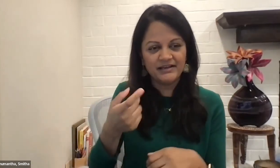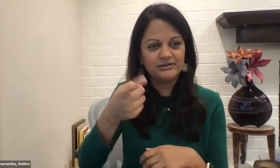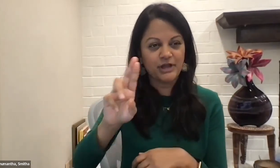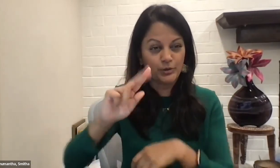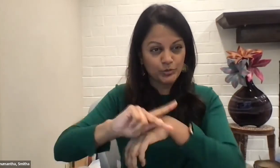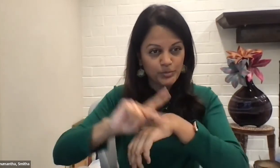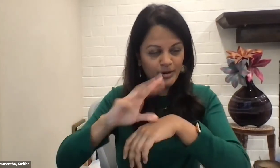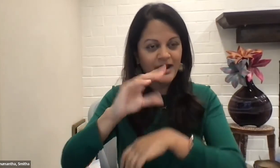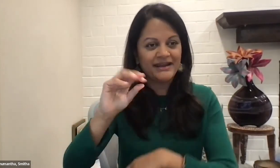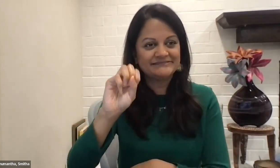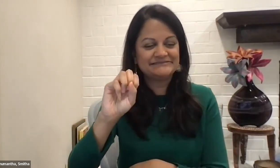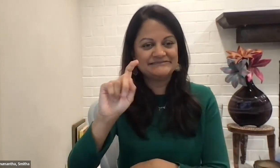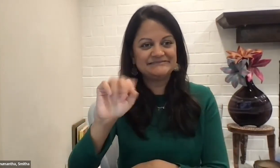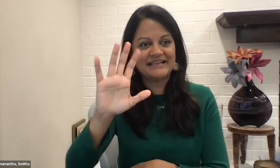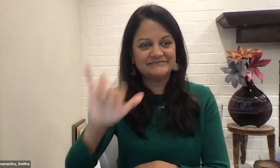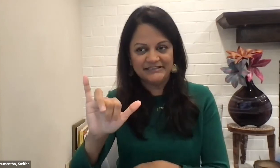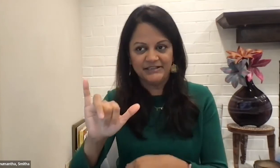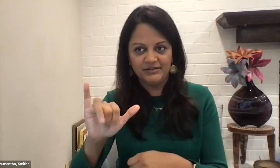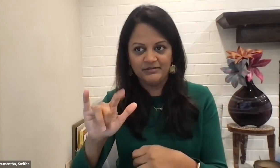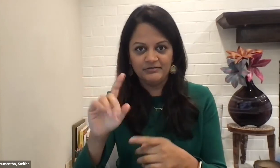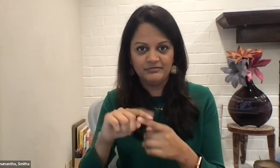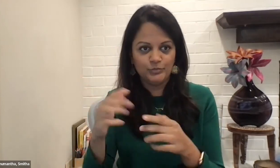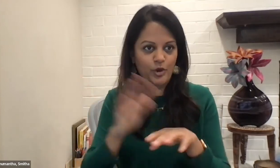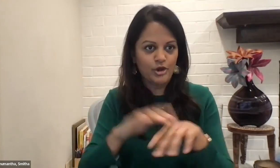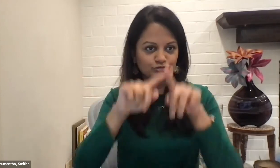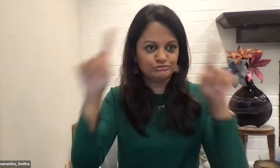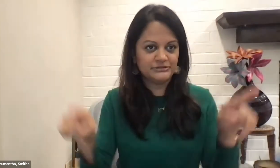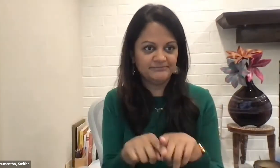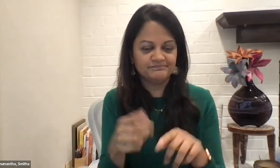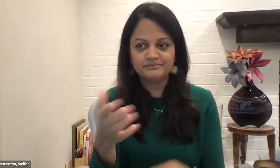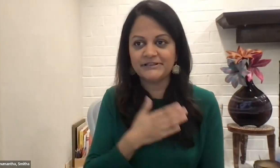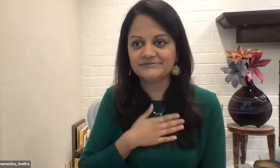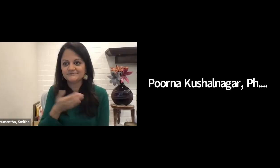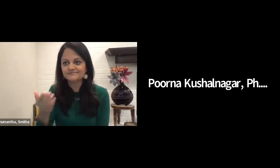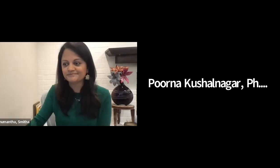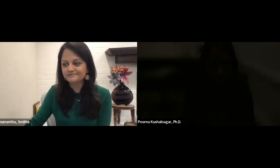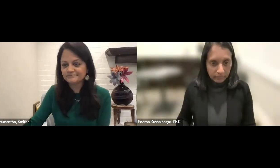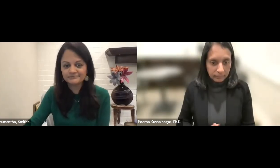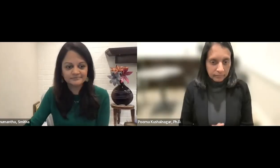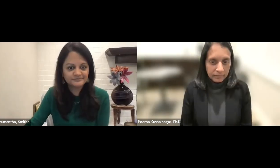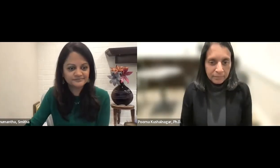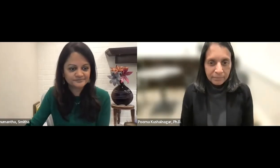I want to close by inviting Dr. Poorna Kushalnagar back to the screen, please.